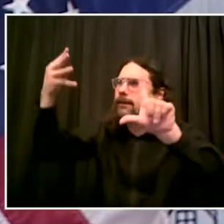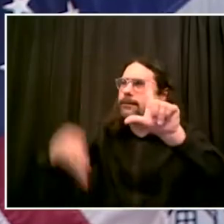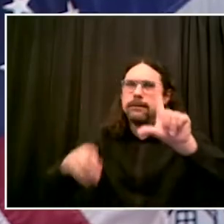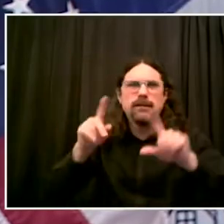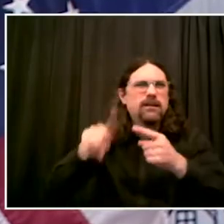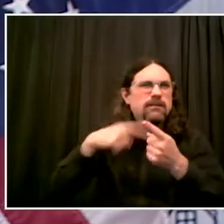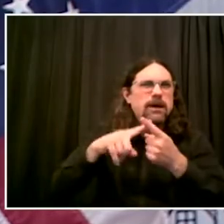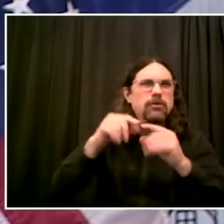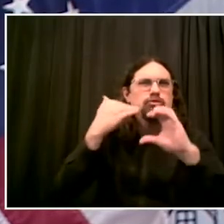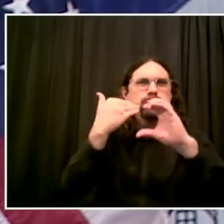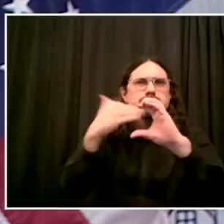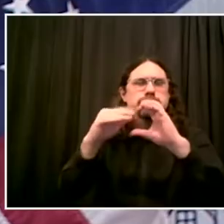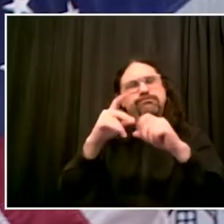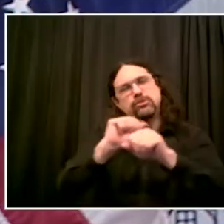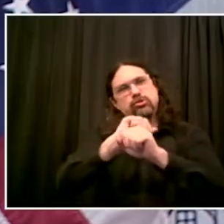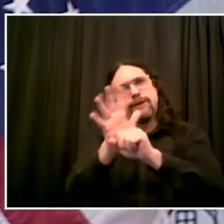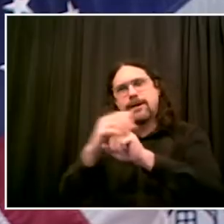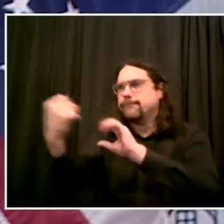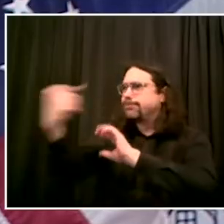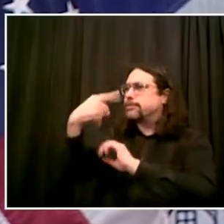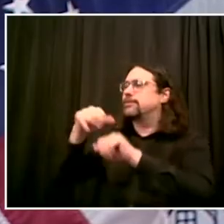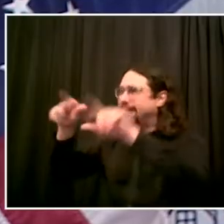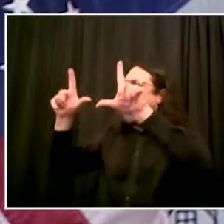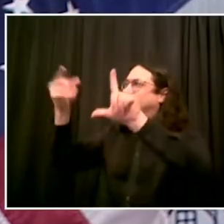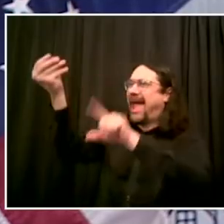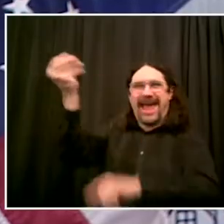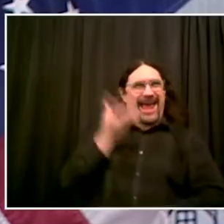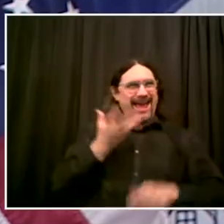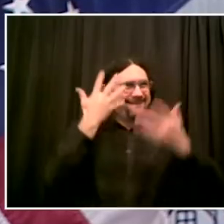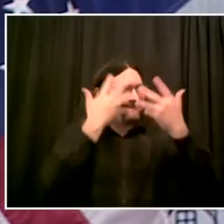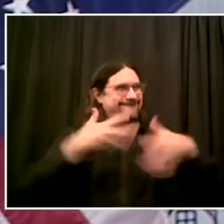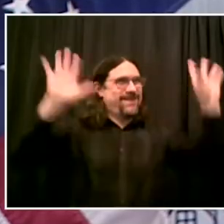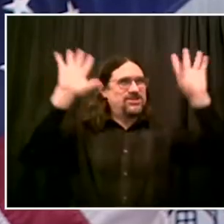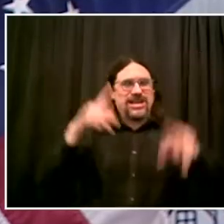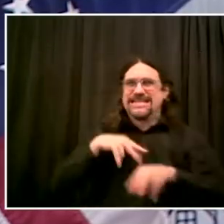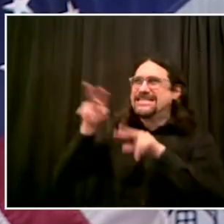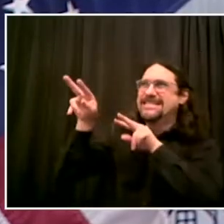US WHEN IT PLANS TO RESEARCH OR BOOMERANG.